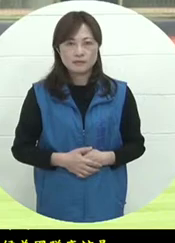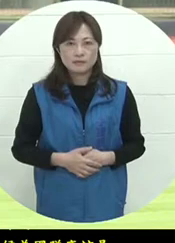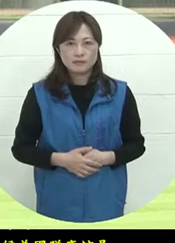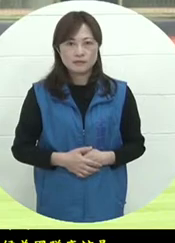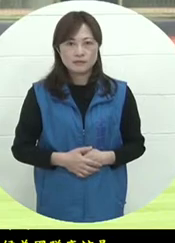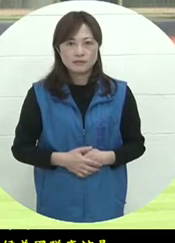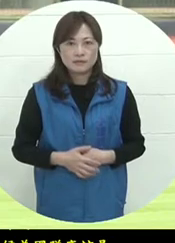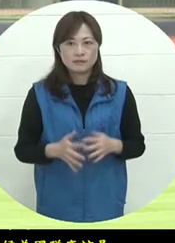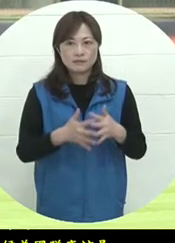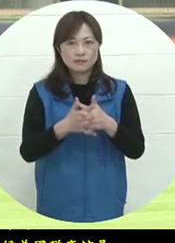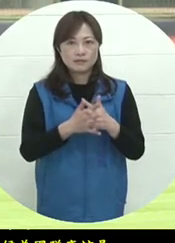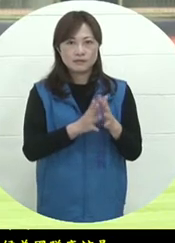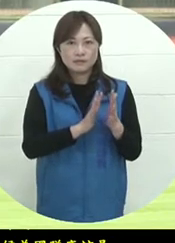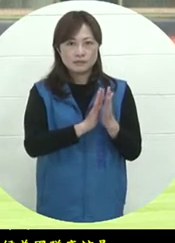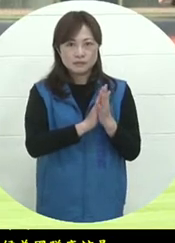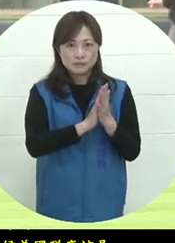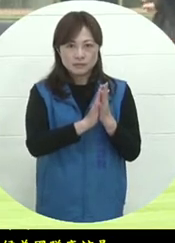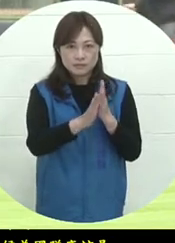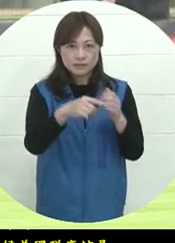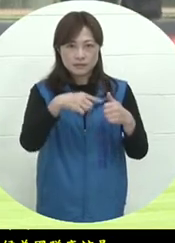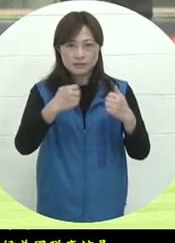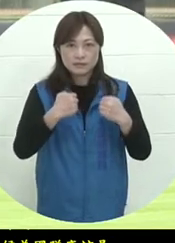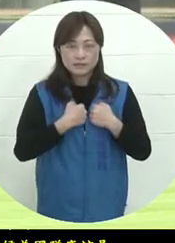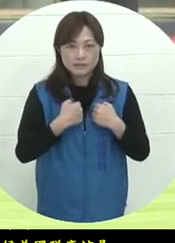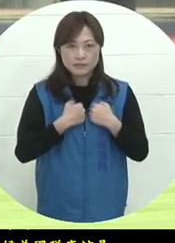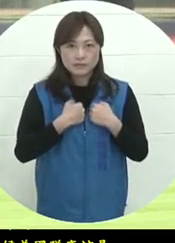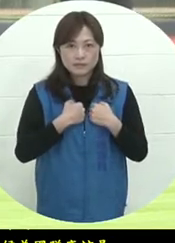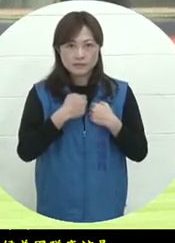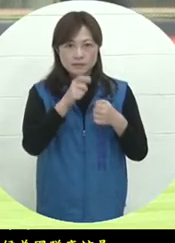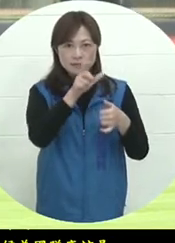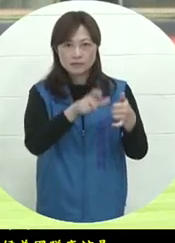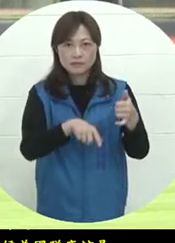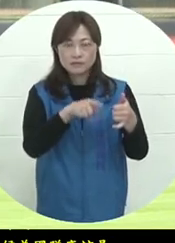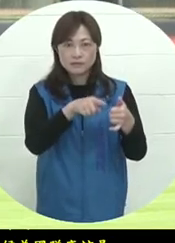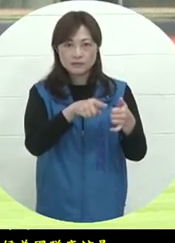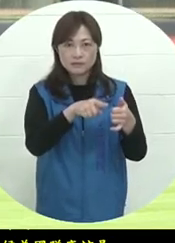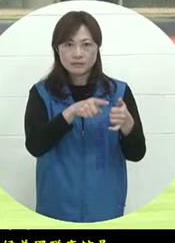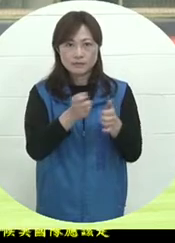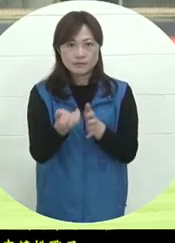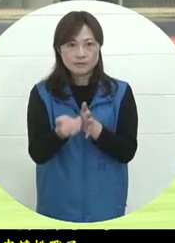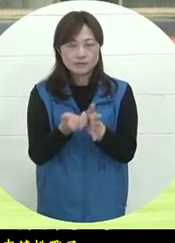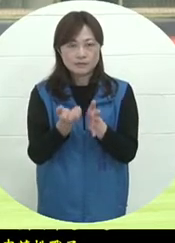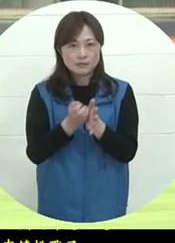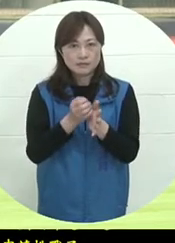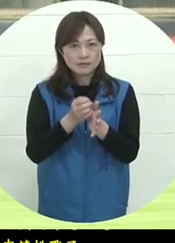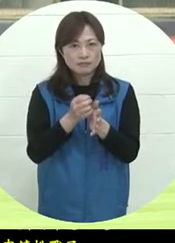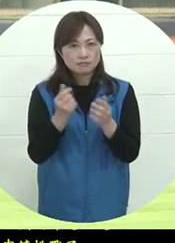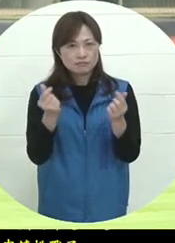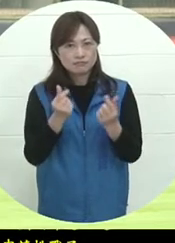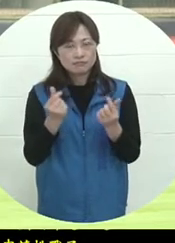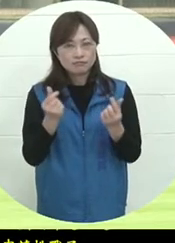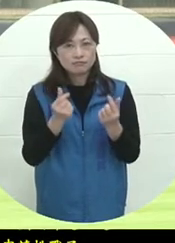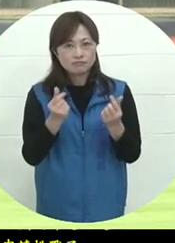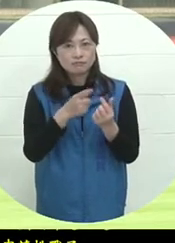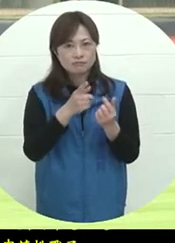The coach of the American team is here. The side seemed to have the idea